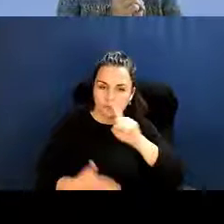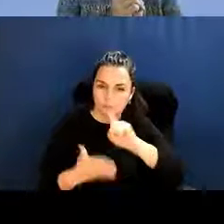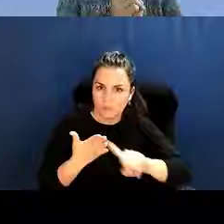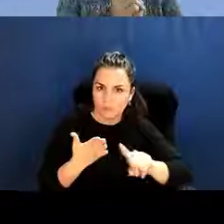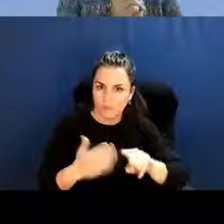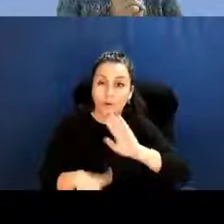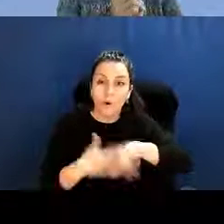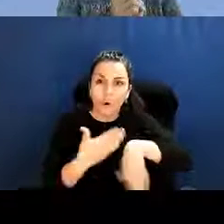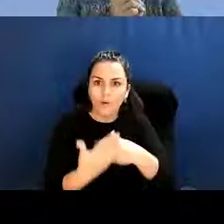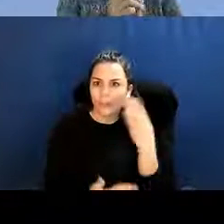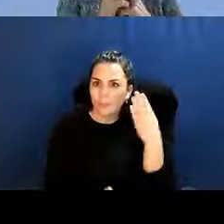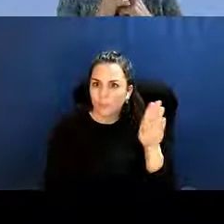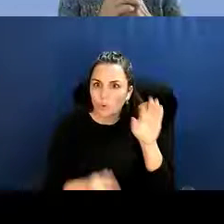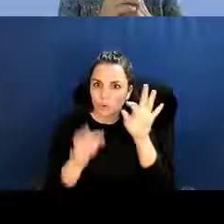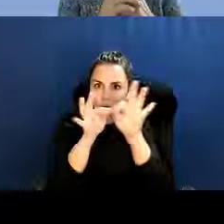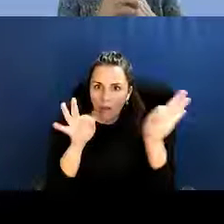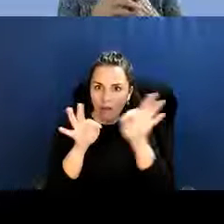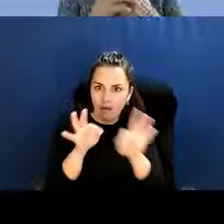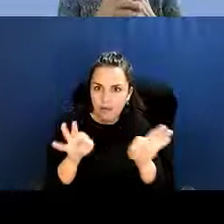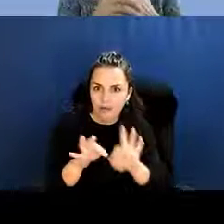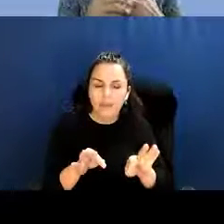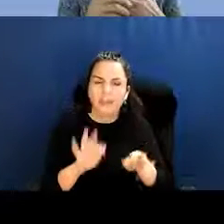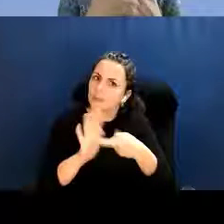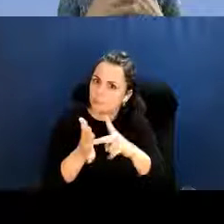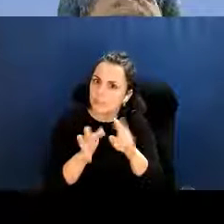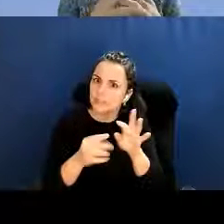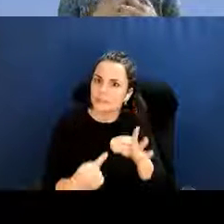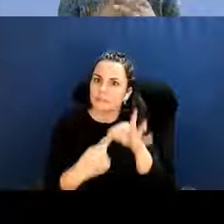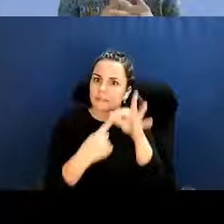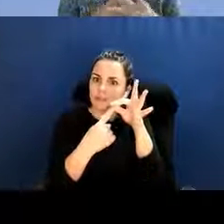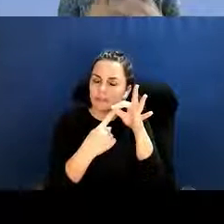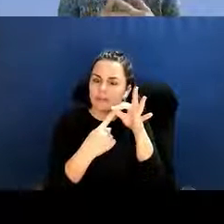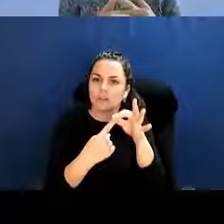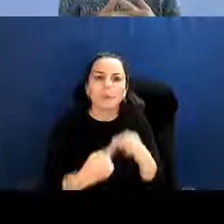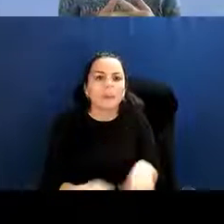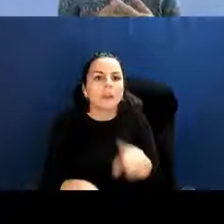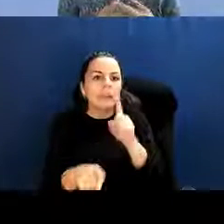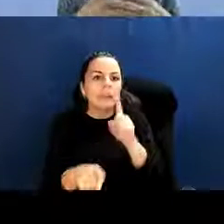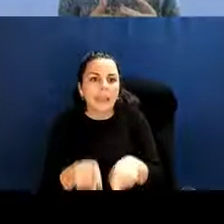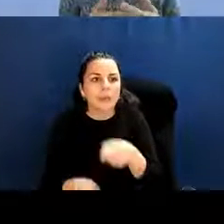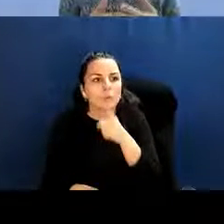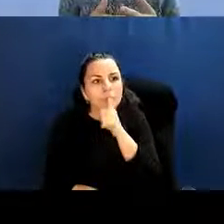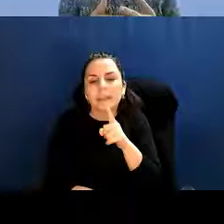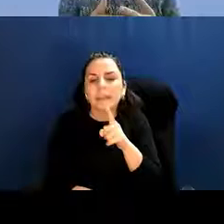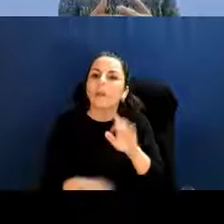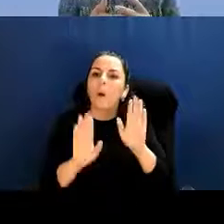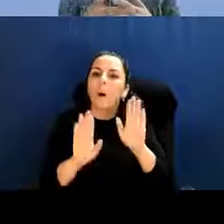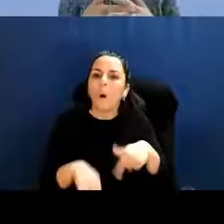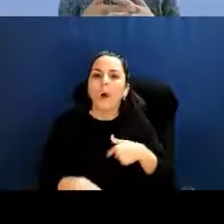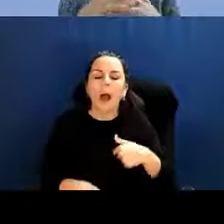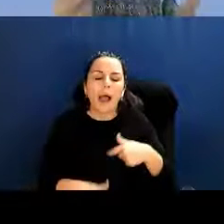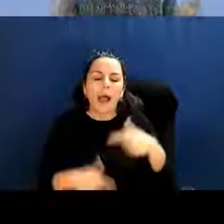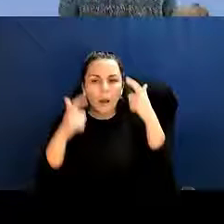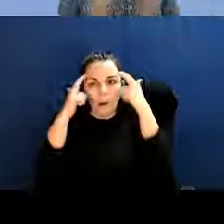So you cannot just use a layperson's perspective to interpret it the way you want.